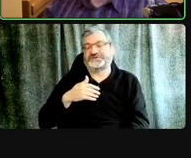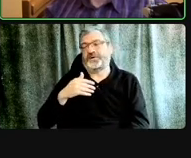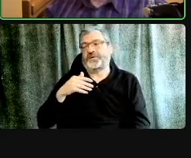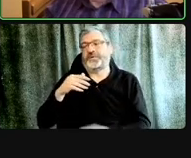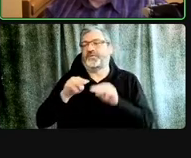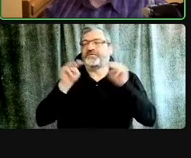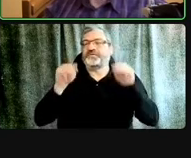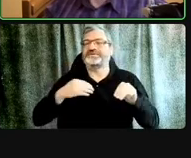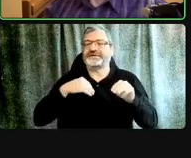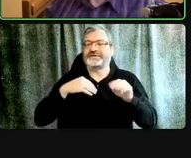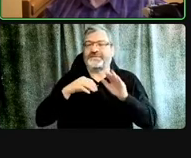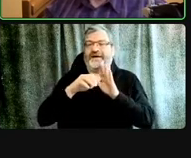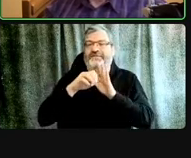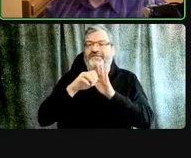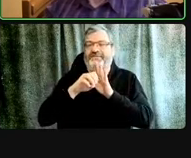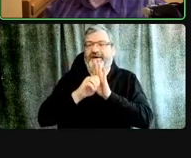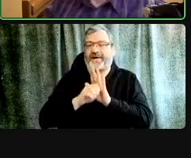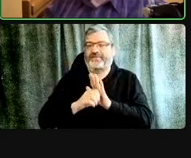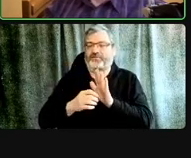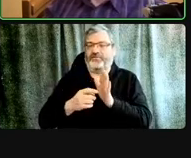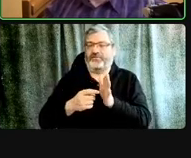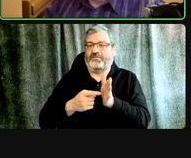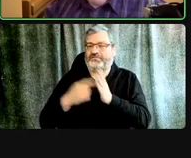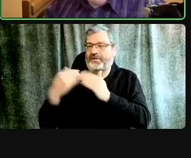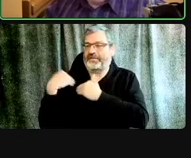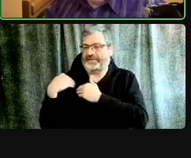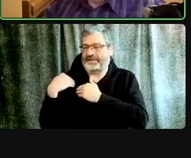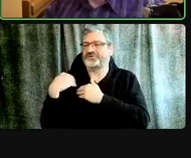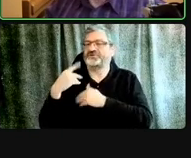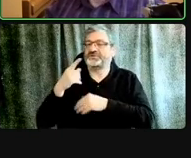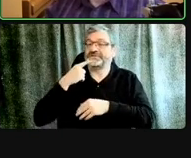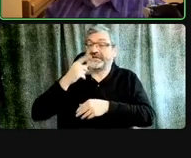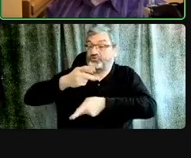signage like here that says, Please take care of yourself. You decide how much you see.